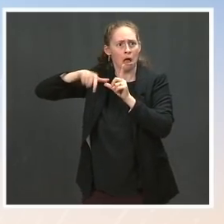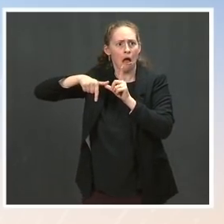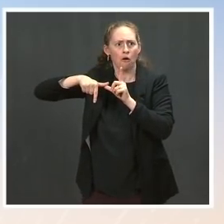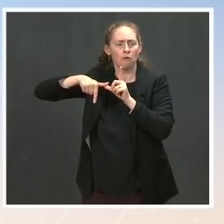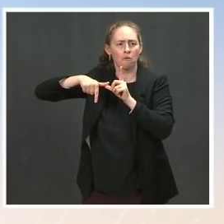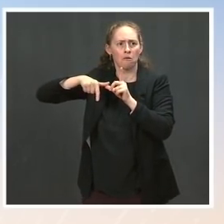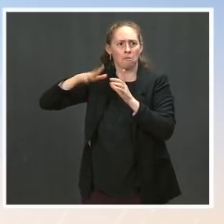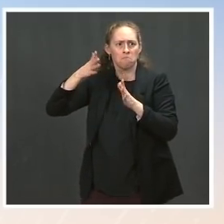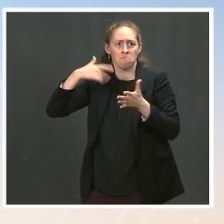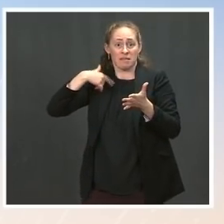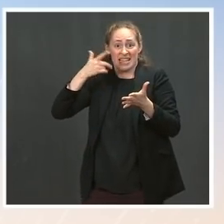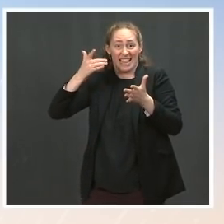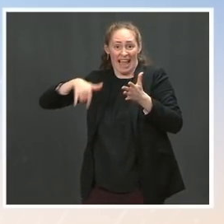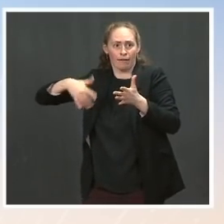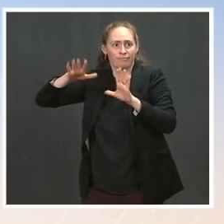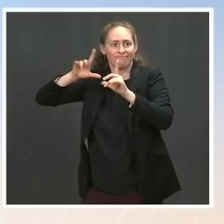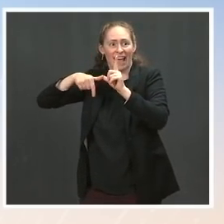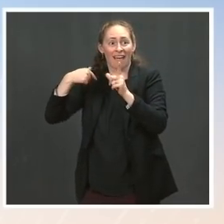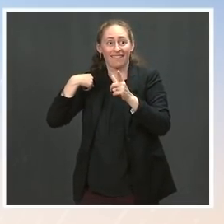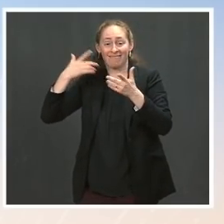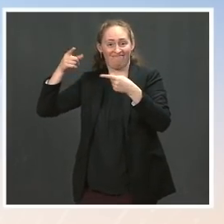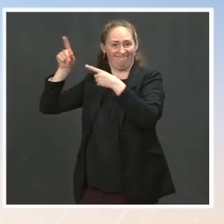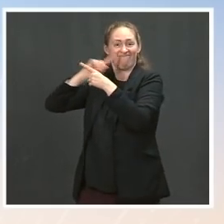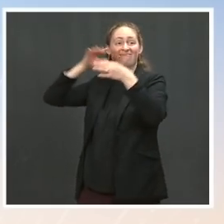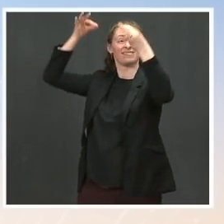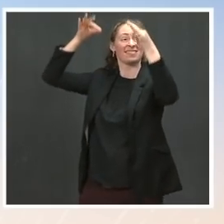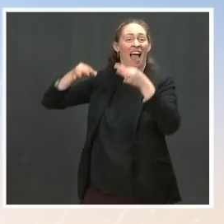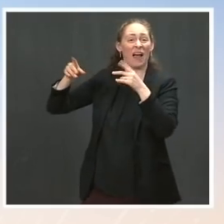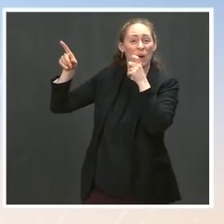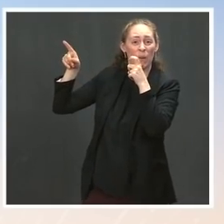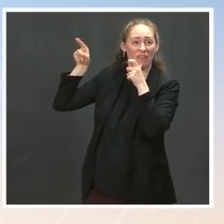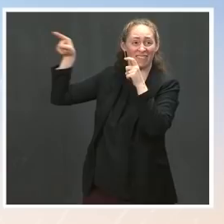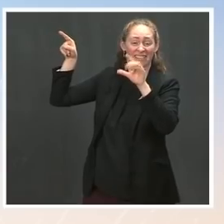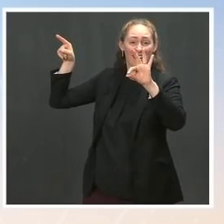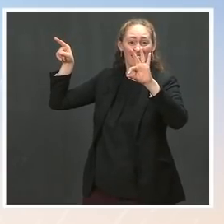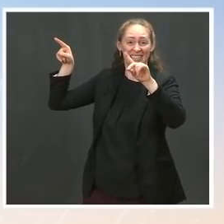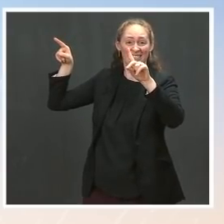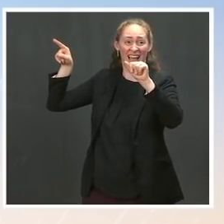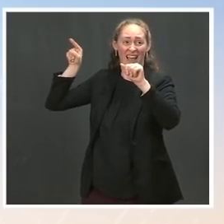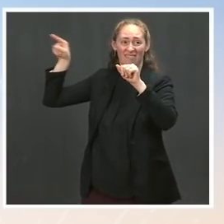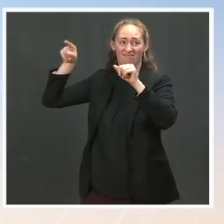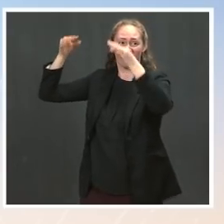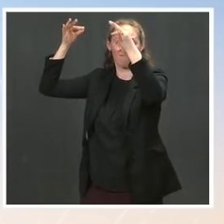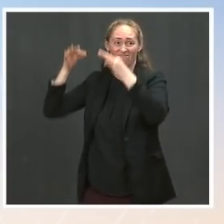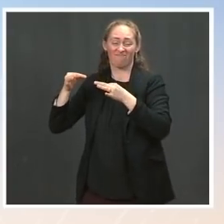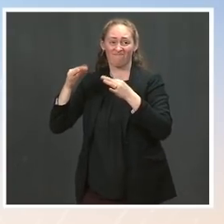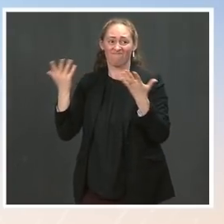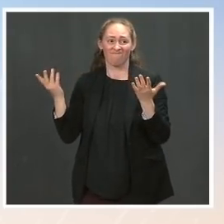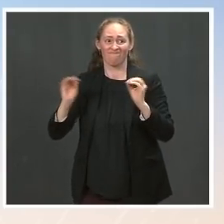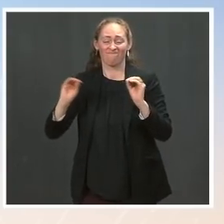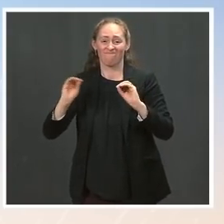over the FDA approval process. But I don't have anything more to preview for you at this point. The Press: Do you know when the first May doses that are in that stockpile would expire?